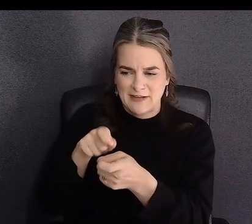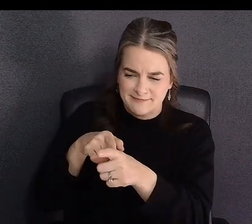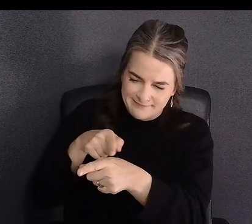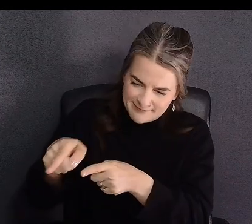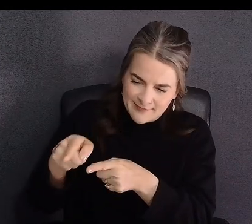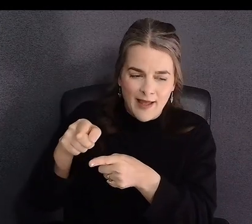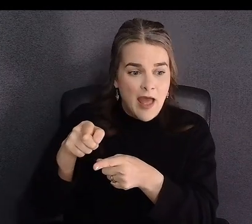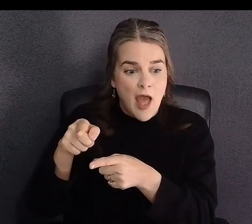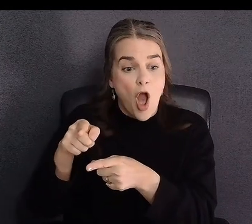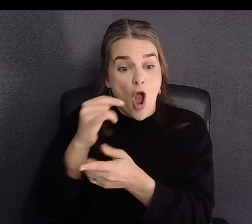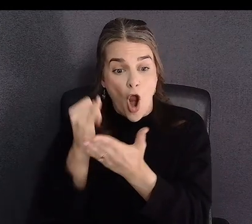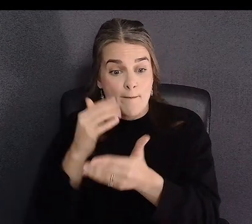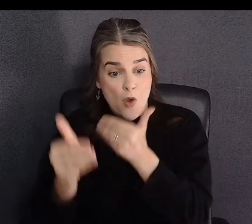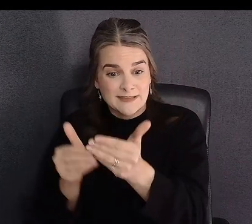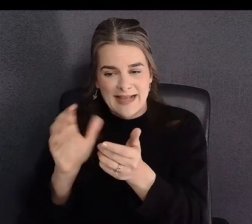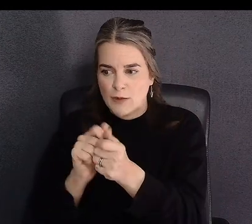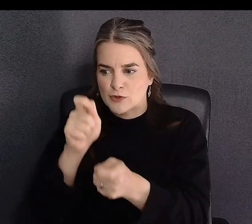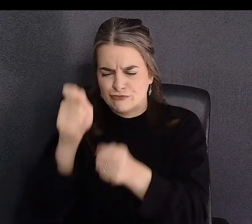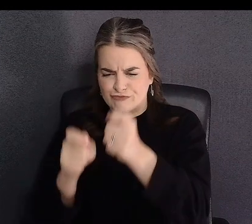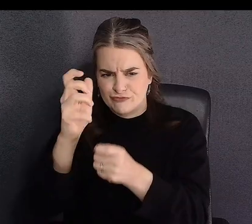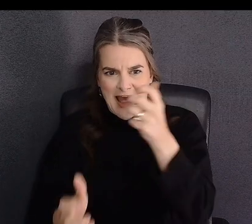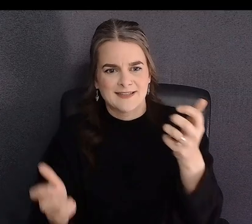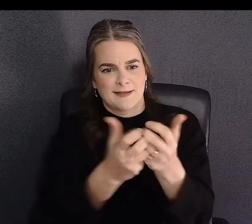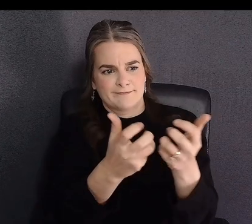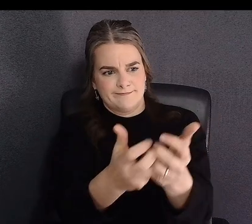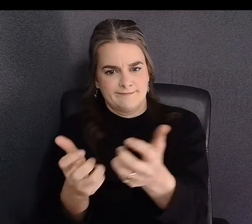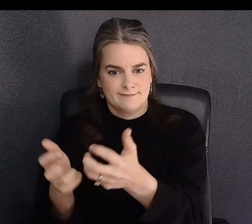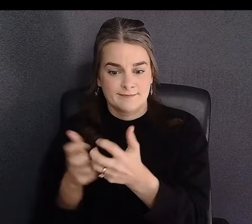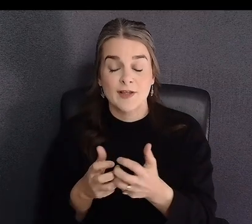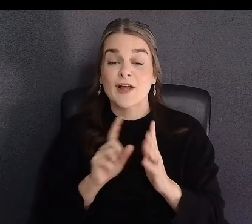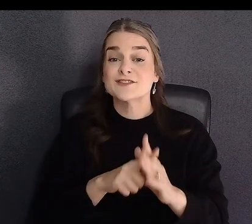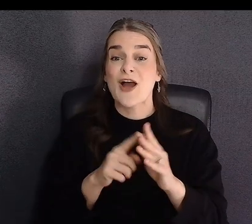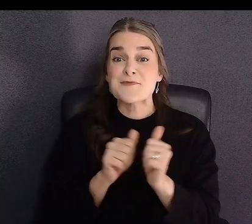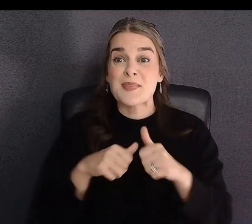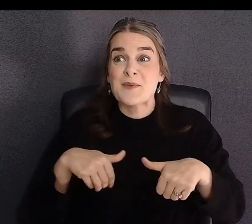of art processes. To start off, we have foam grip tubing,